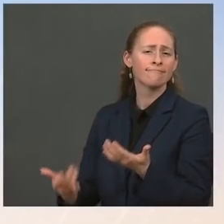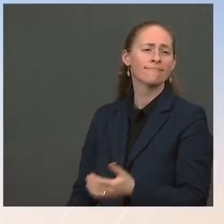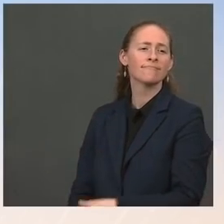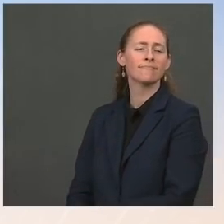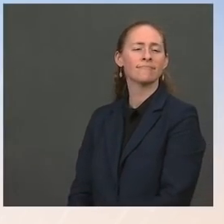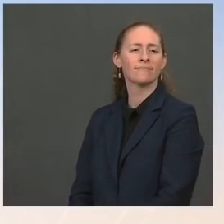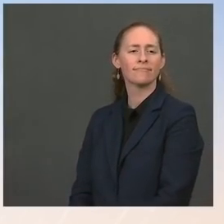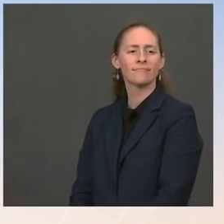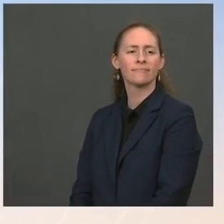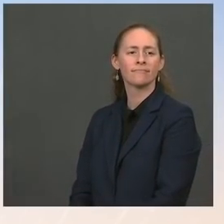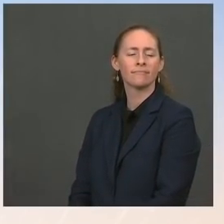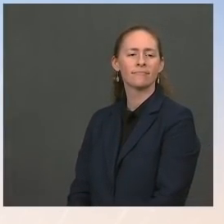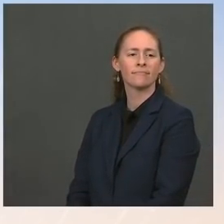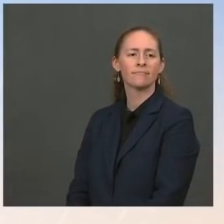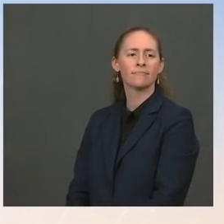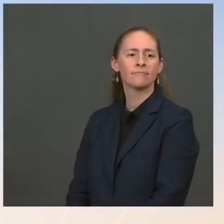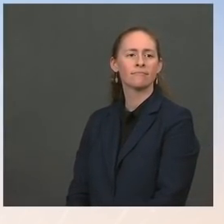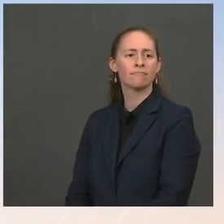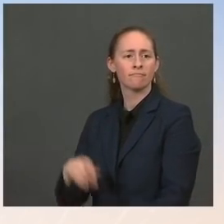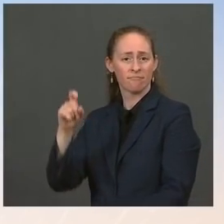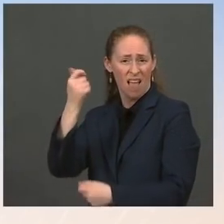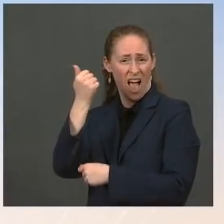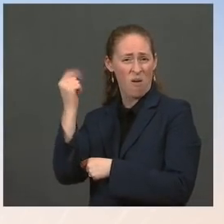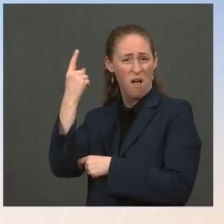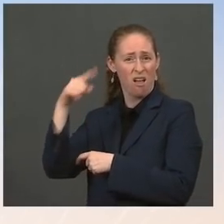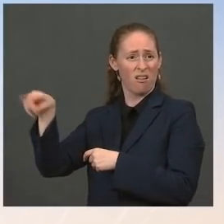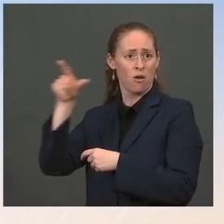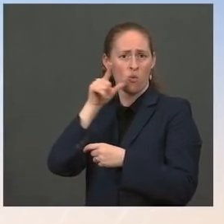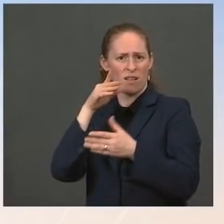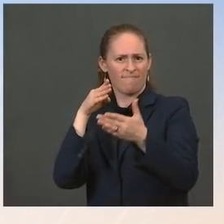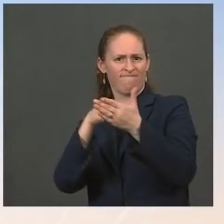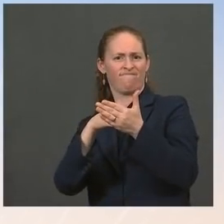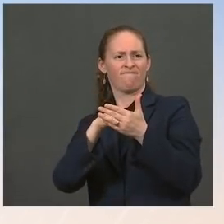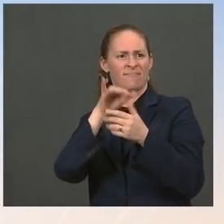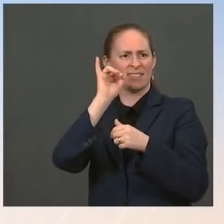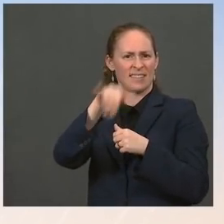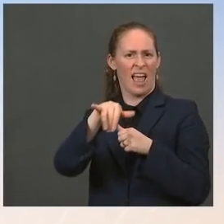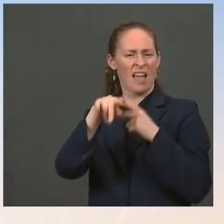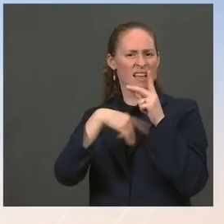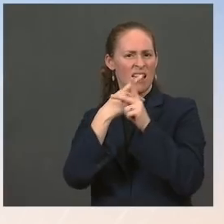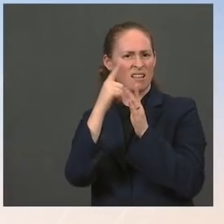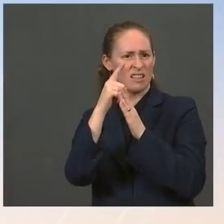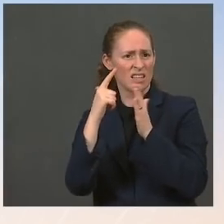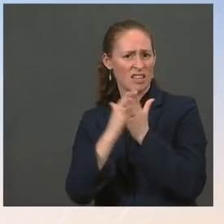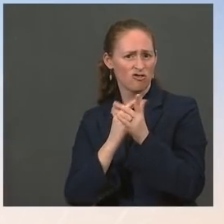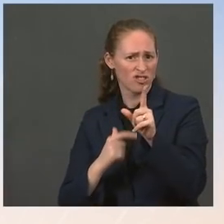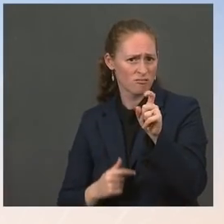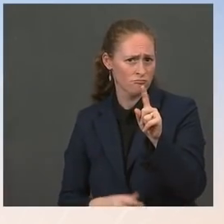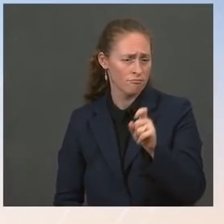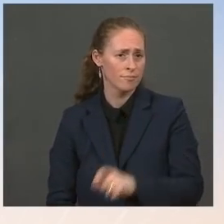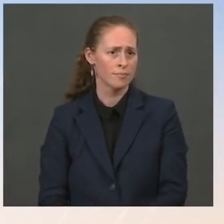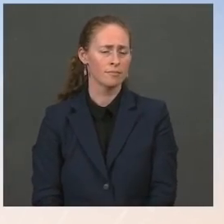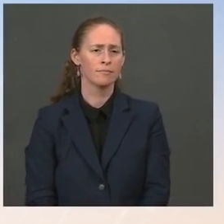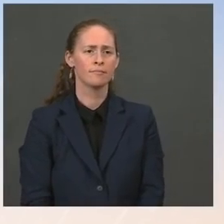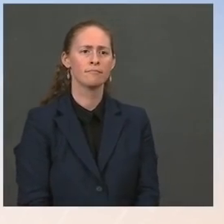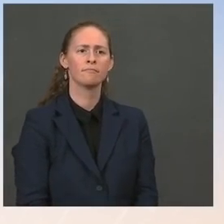that is opposed to this kind of bipartisan legislation? Ms. Psaki: I think it's all about taking a look at the legislation and figuring out